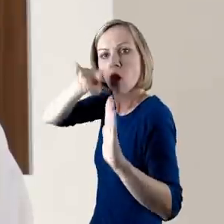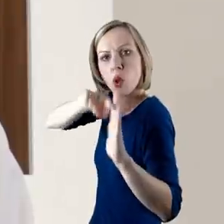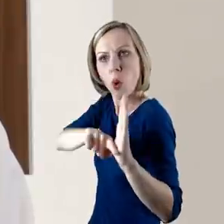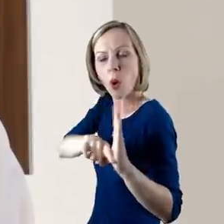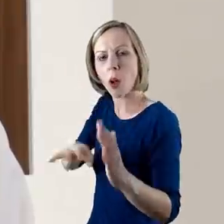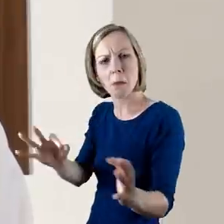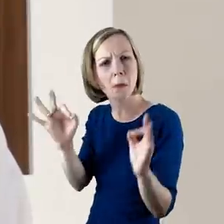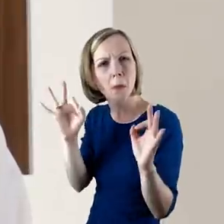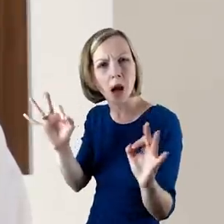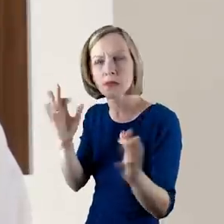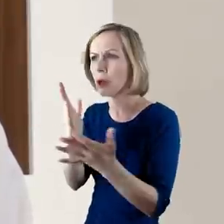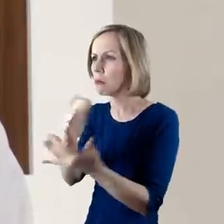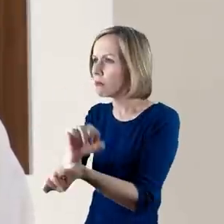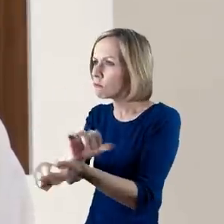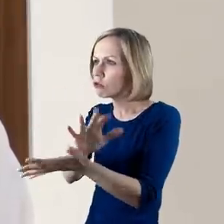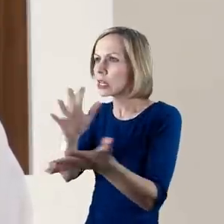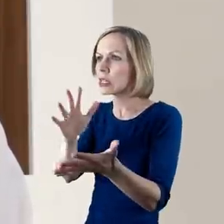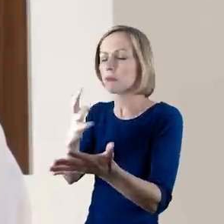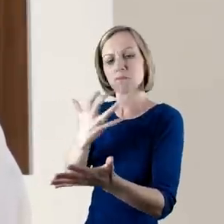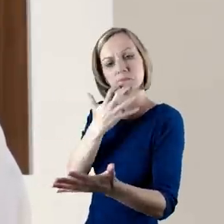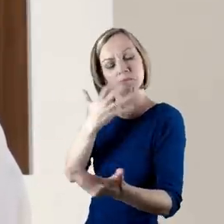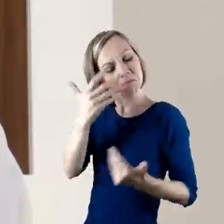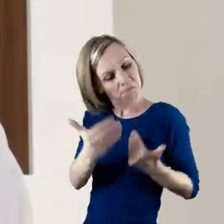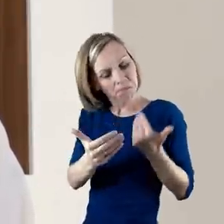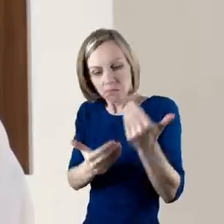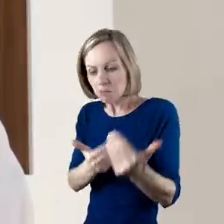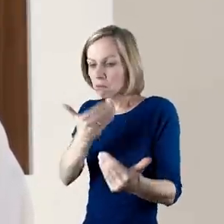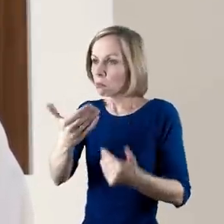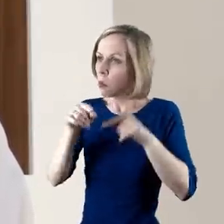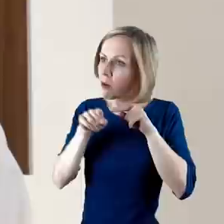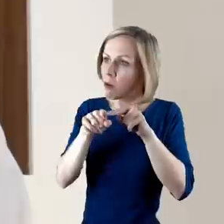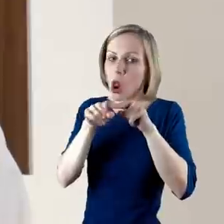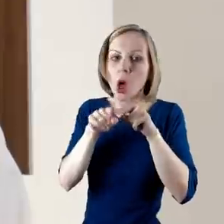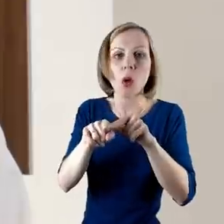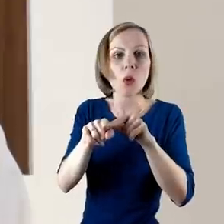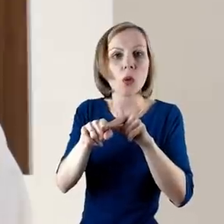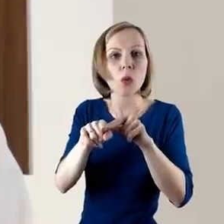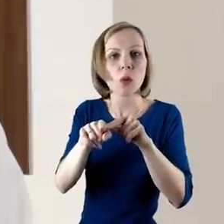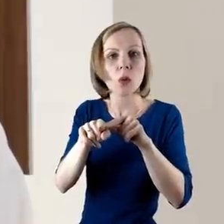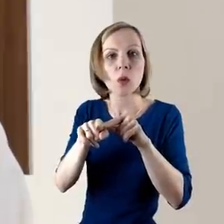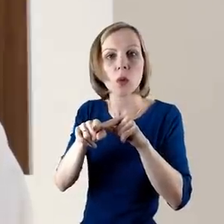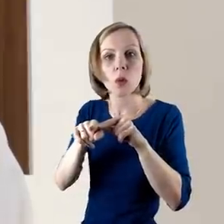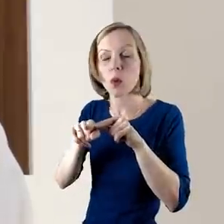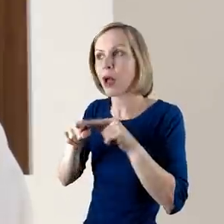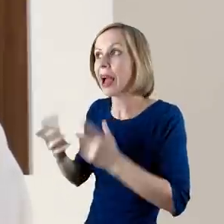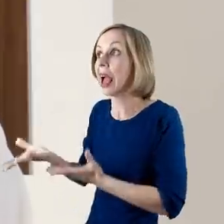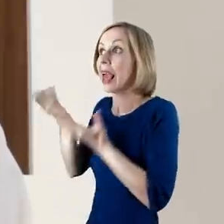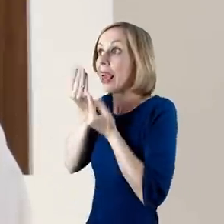the law of liberty, and persevere, being not hearers who forget but doers who act,